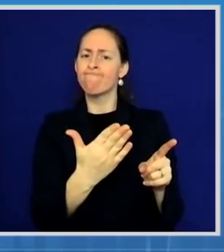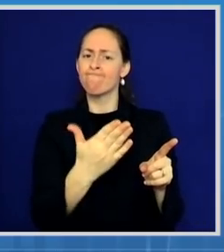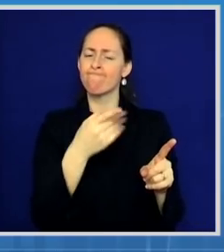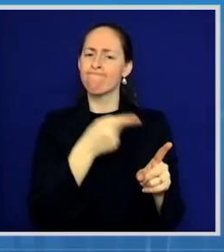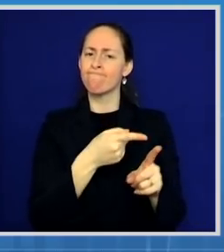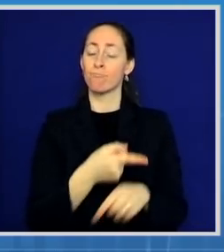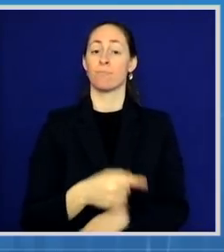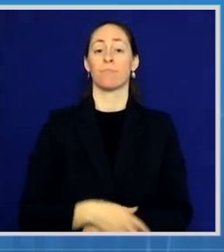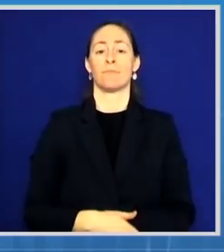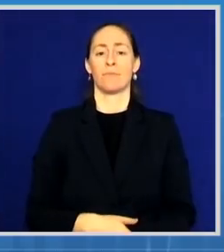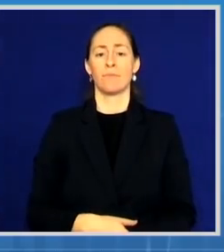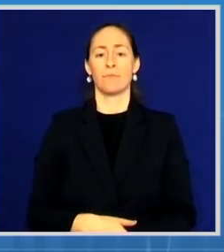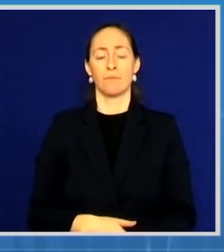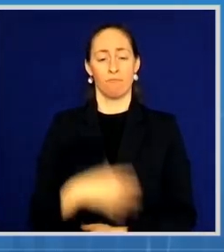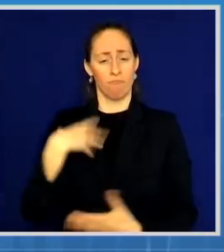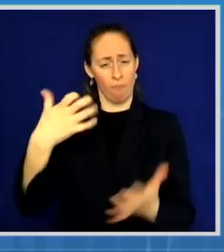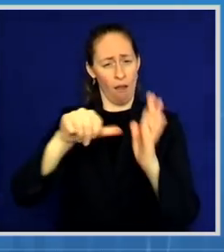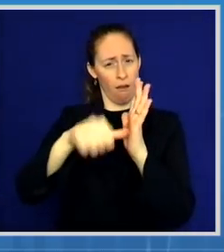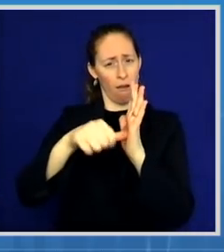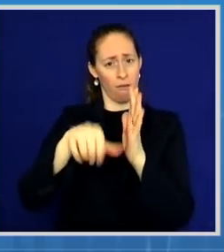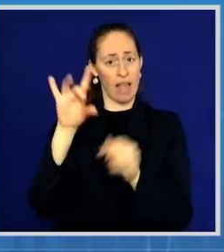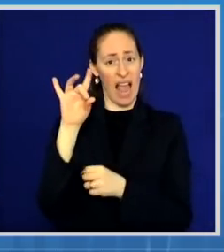have not showed up for their second shot